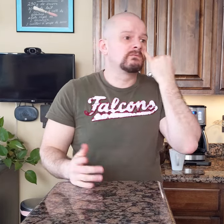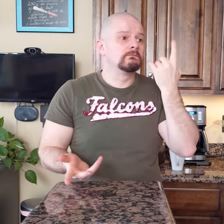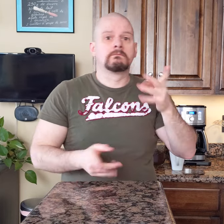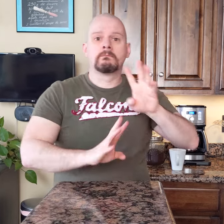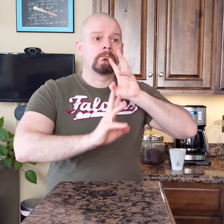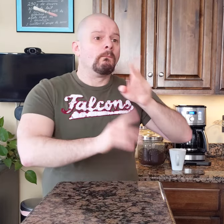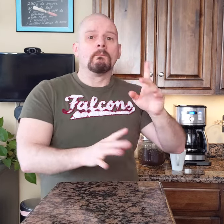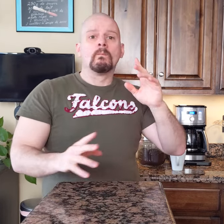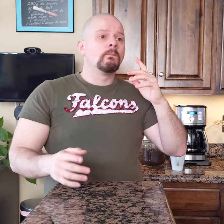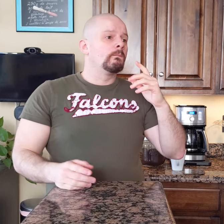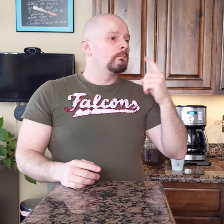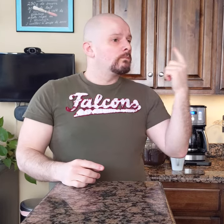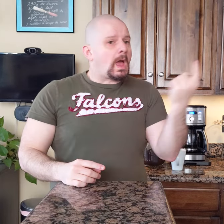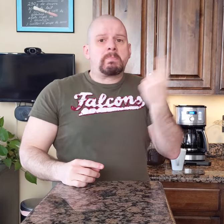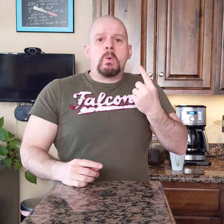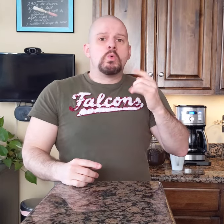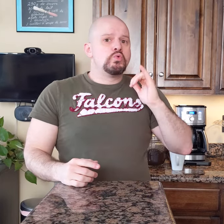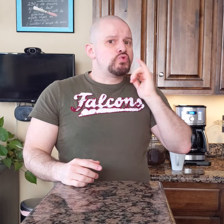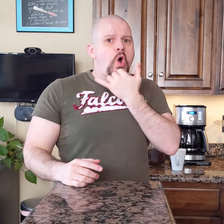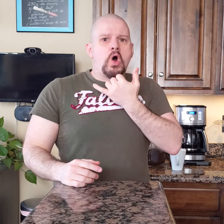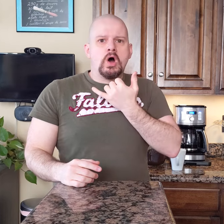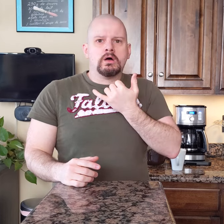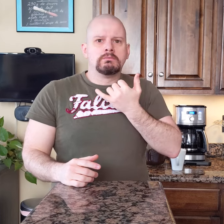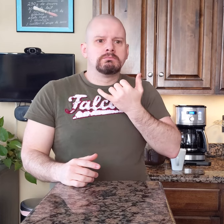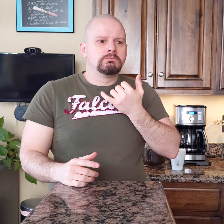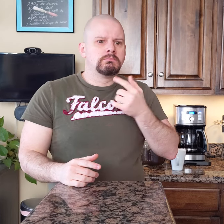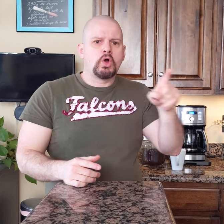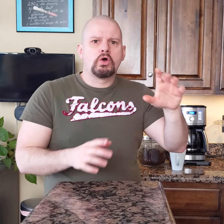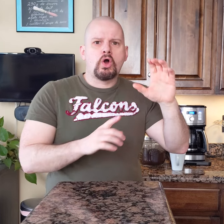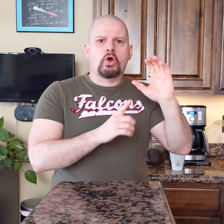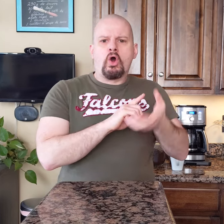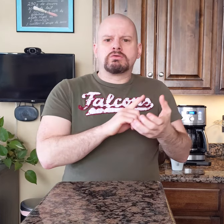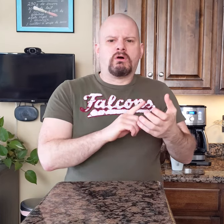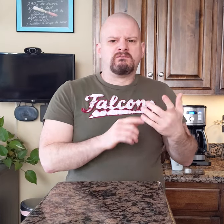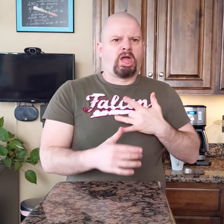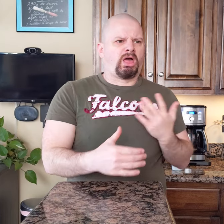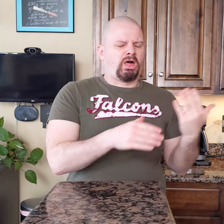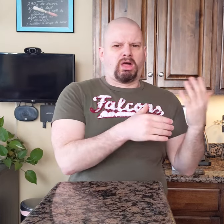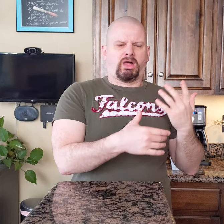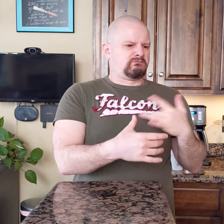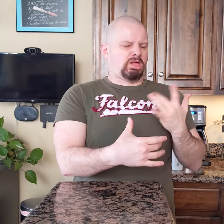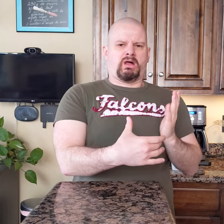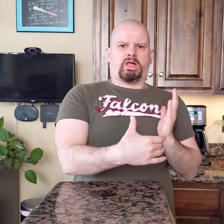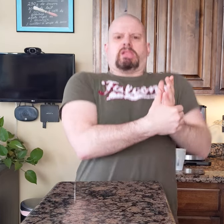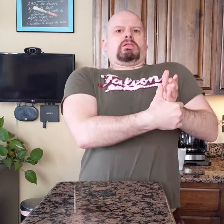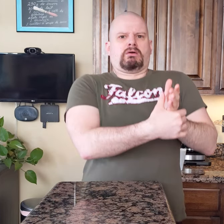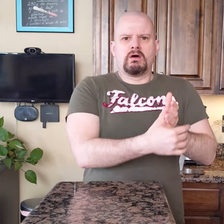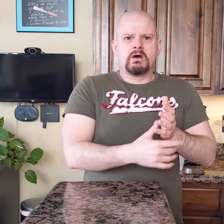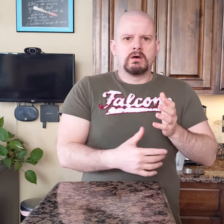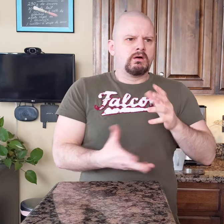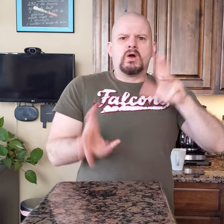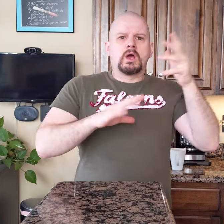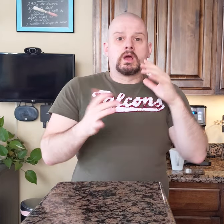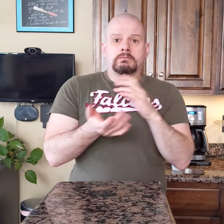If you say something wrong and if they feel that there's a cultural intrusion,